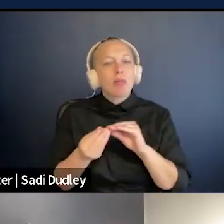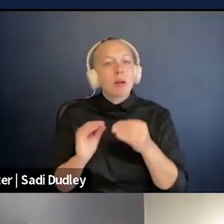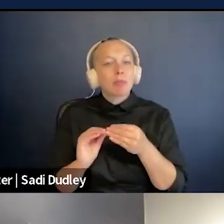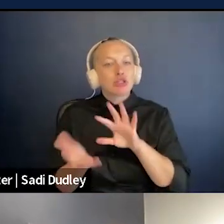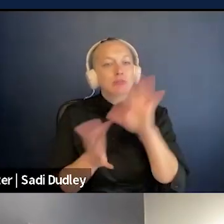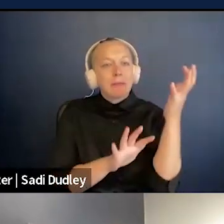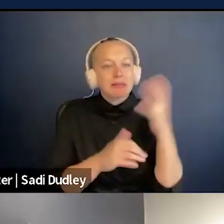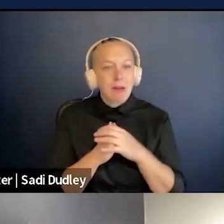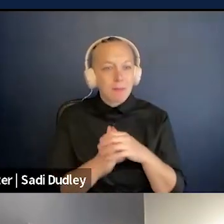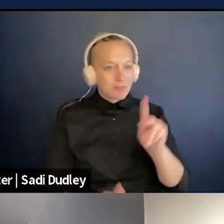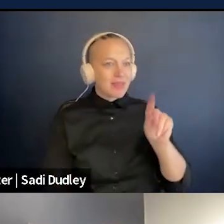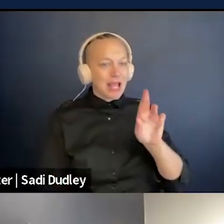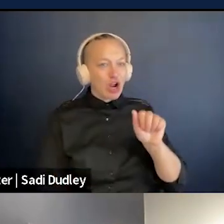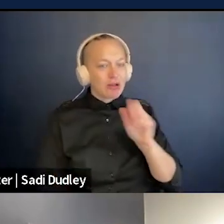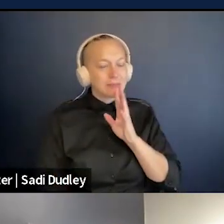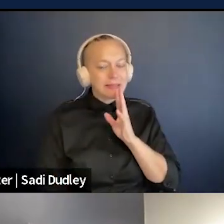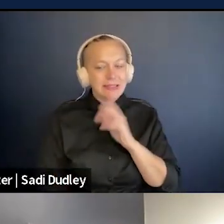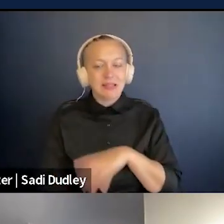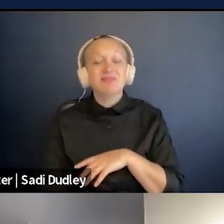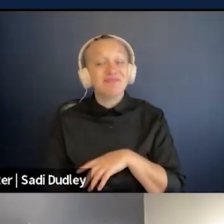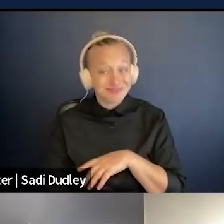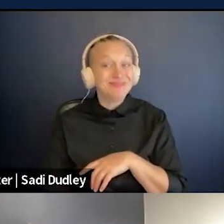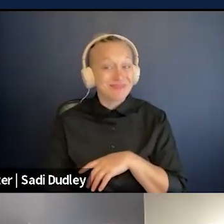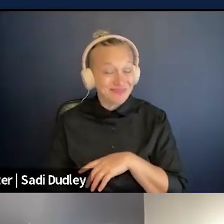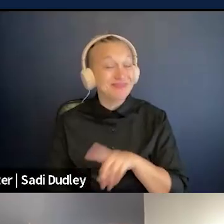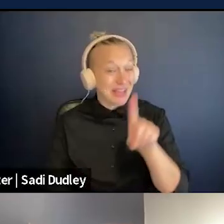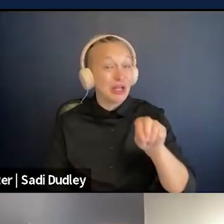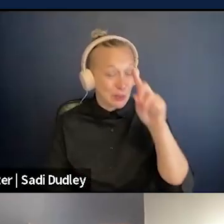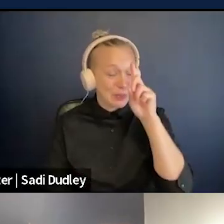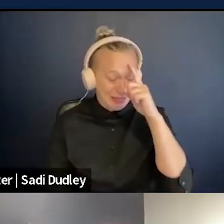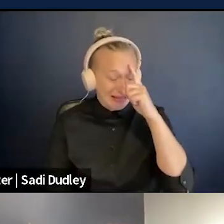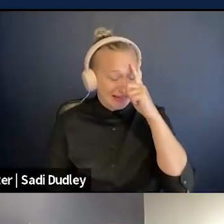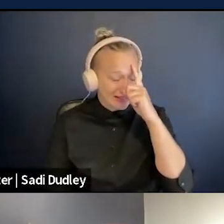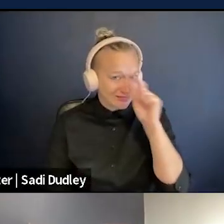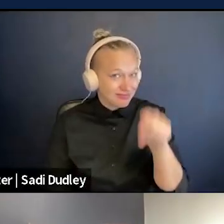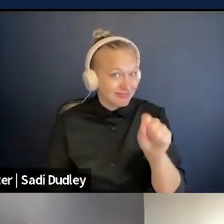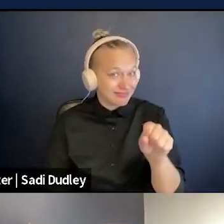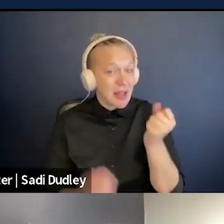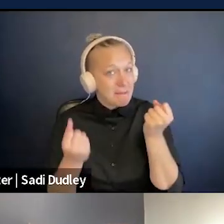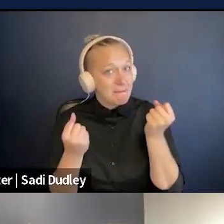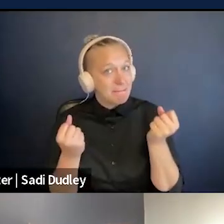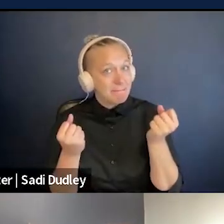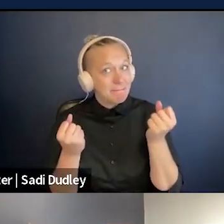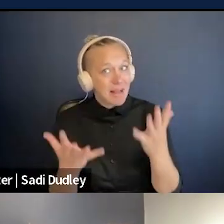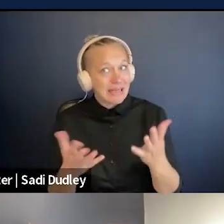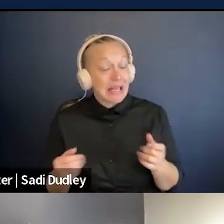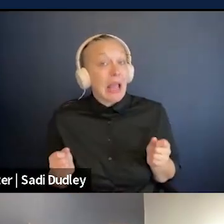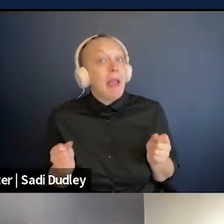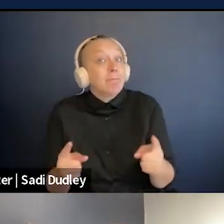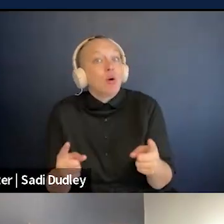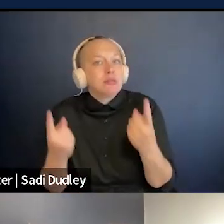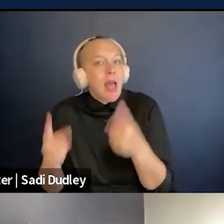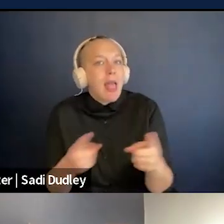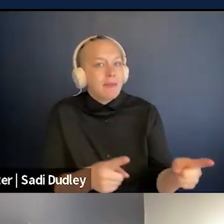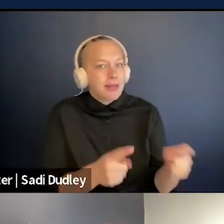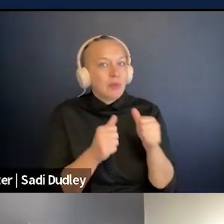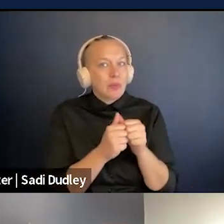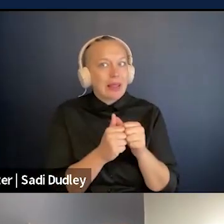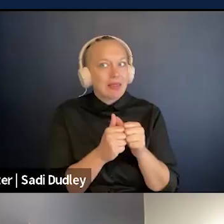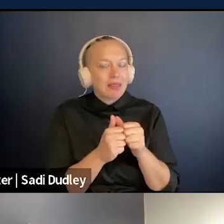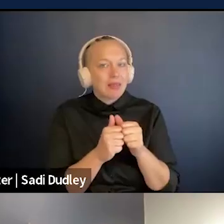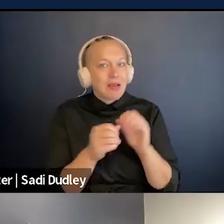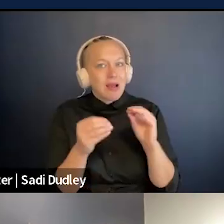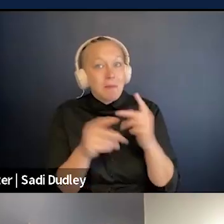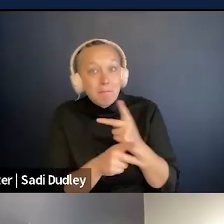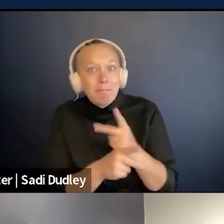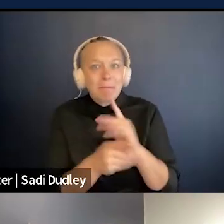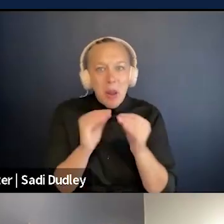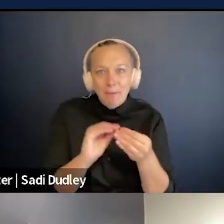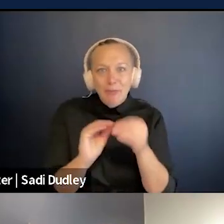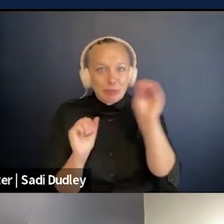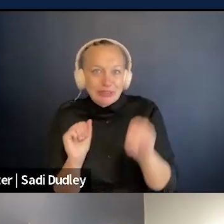This is Kara. Um, yeah, I think… I do think it is… there are so many, kind of, uh, impulses to, uh, disappear, erase disabled people's issues.